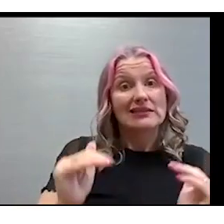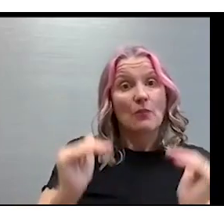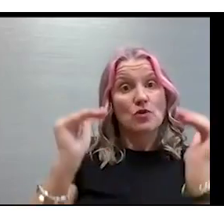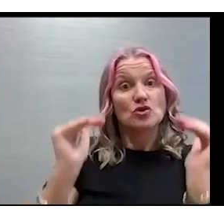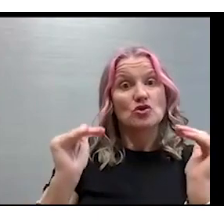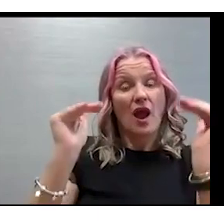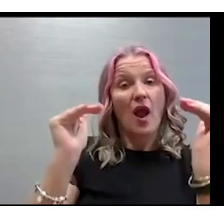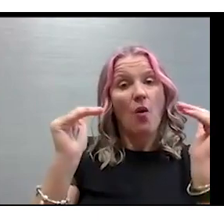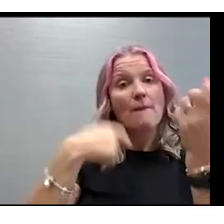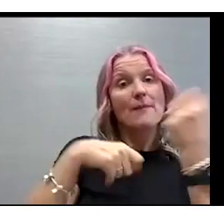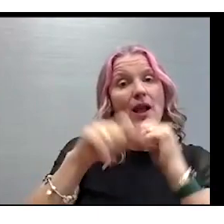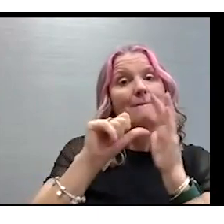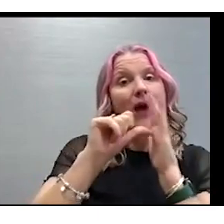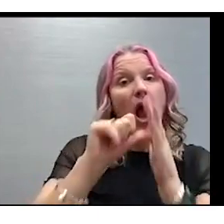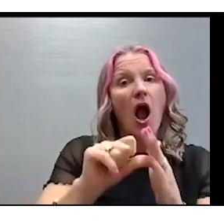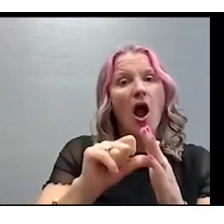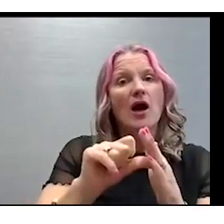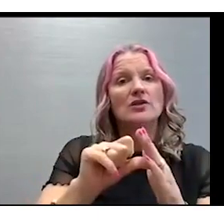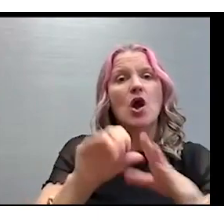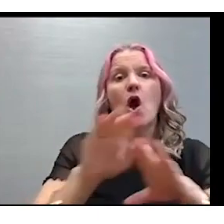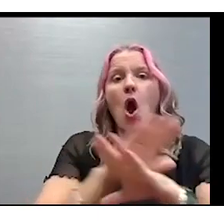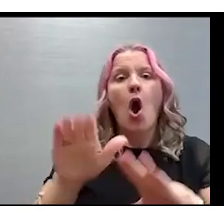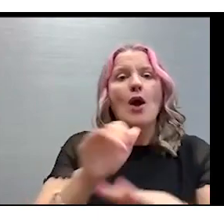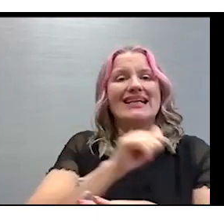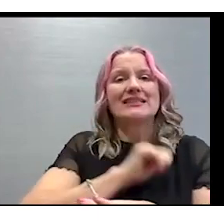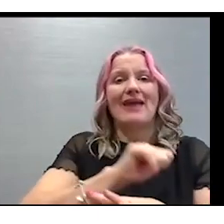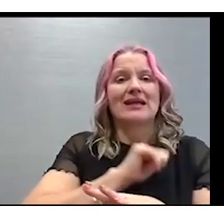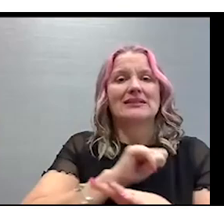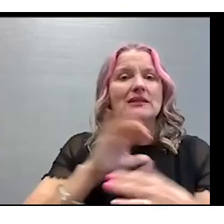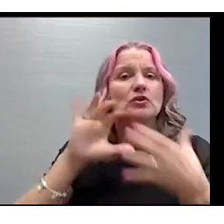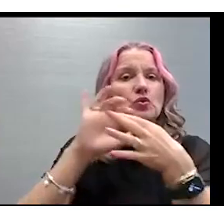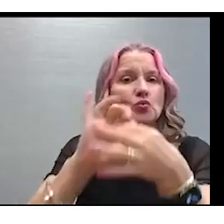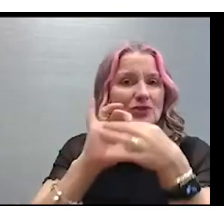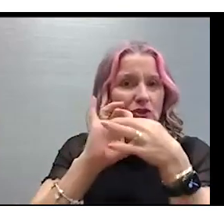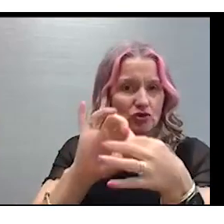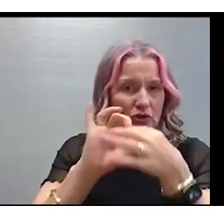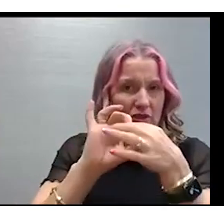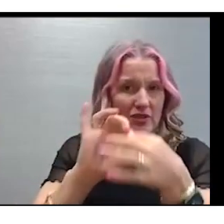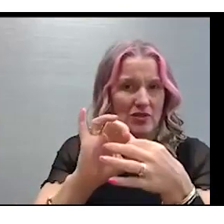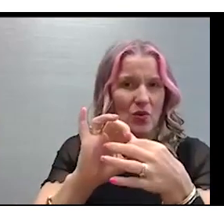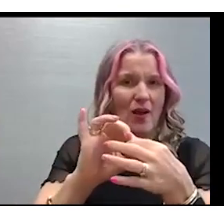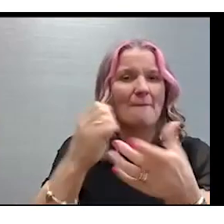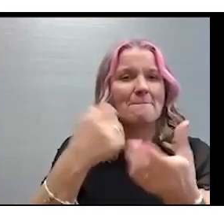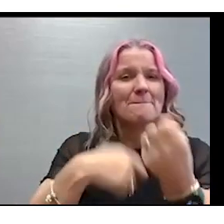to make unexpected associations and it's going to become more creative.